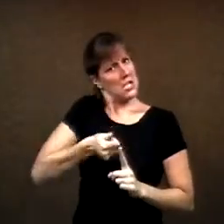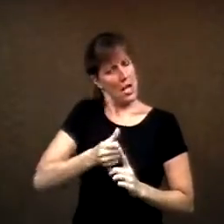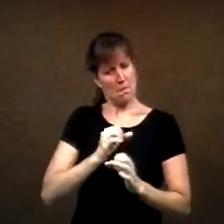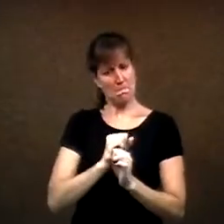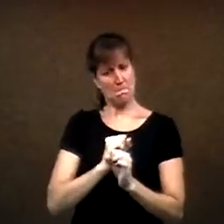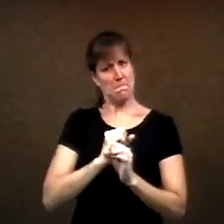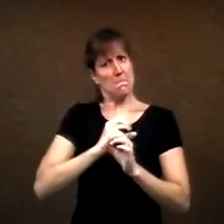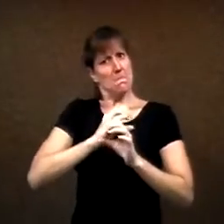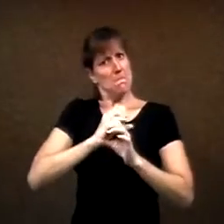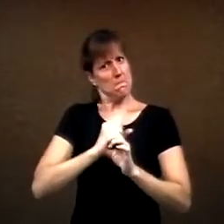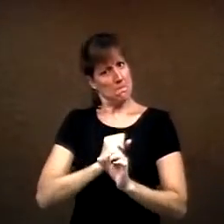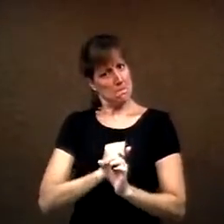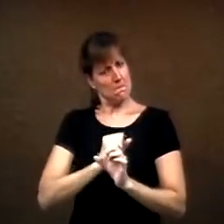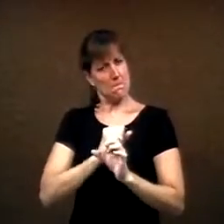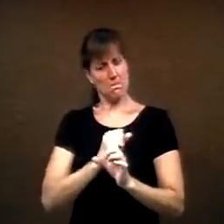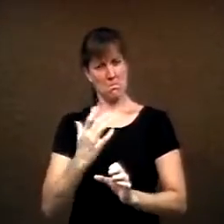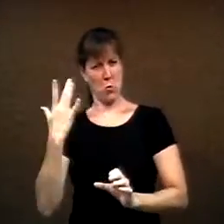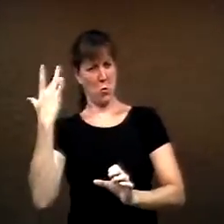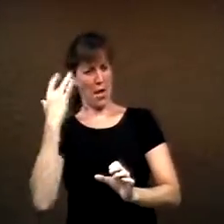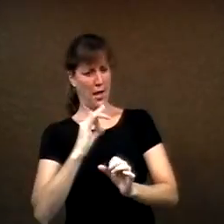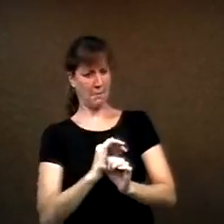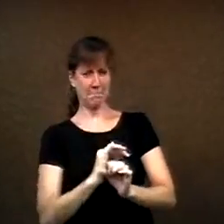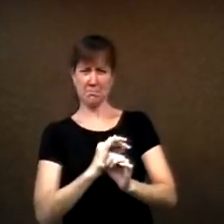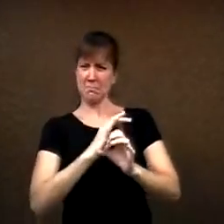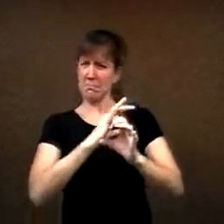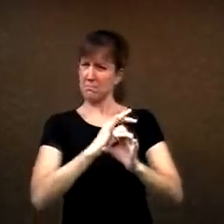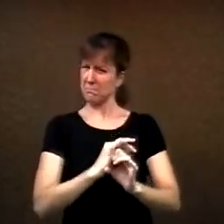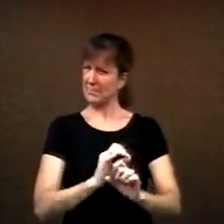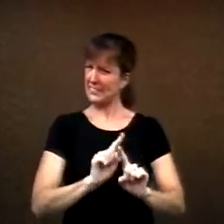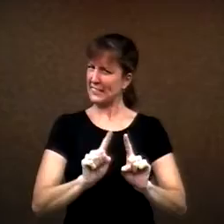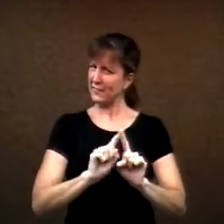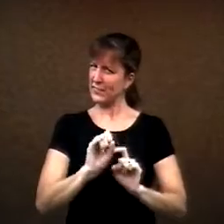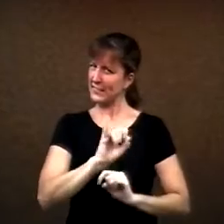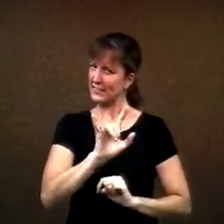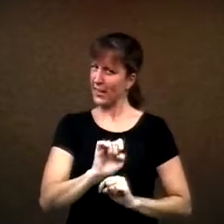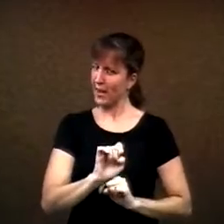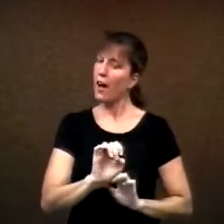why would a blood vessel want to change size? It's often advantageous to send *more* blood, through